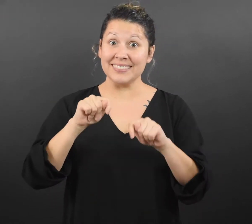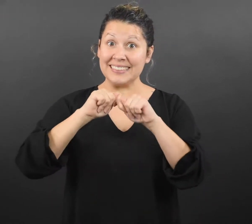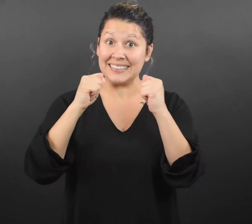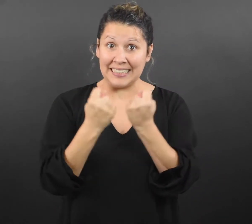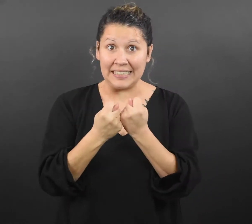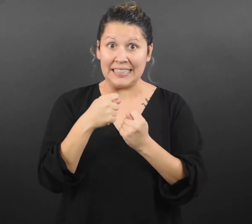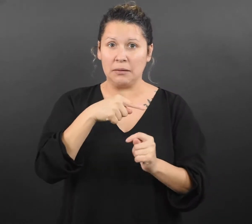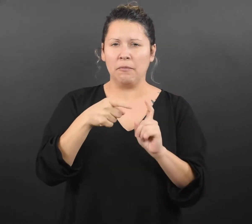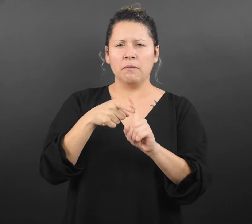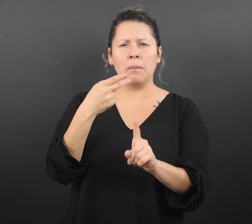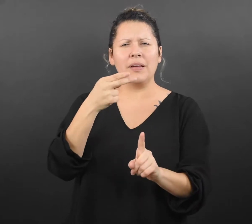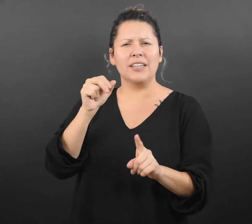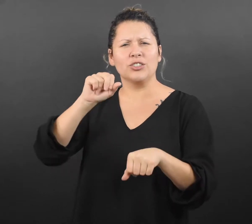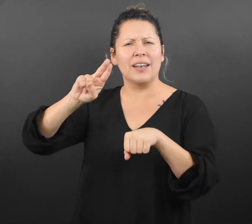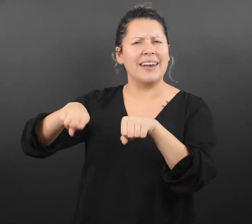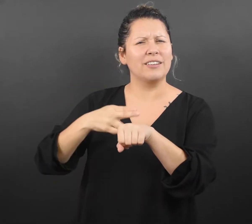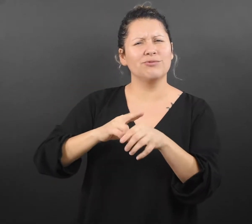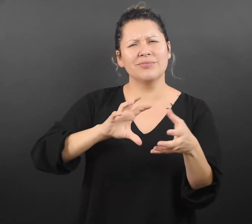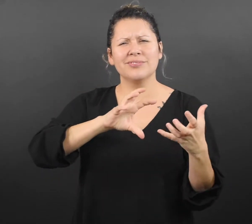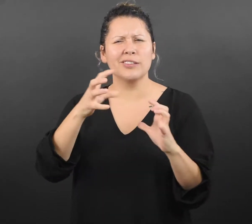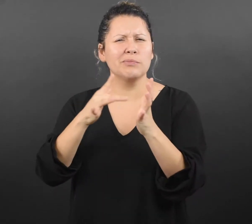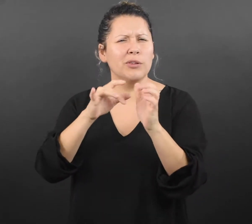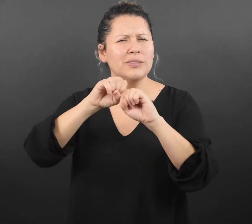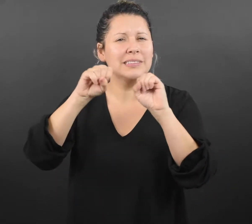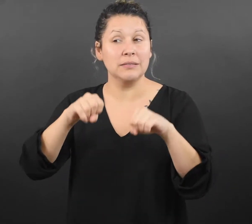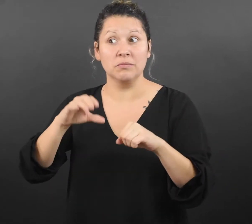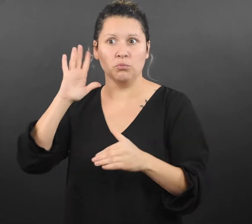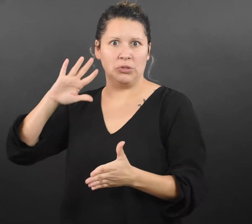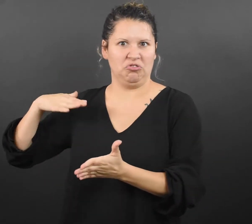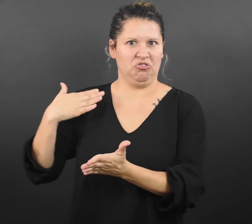The team, from HHS’s National Disaster Medical System,